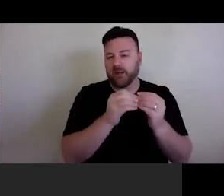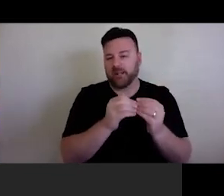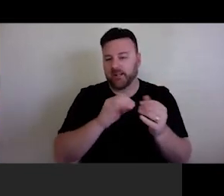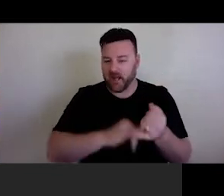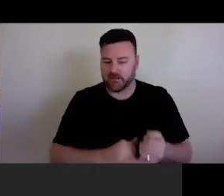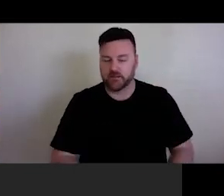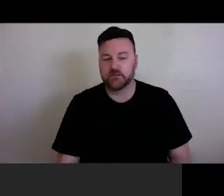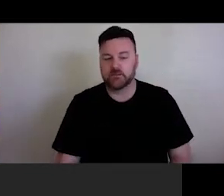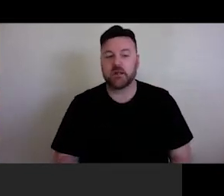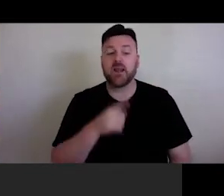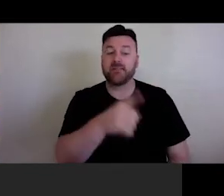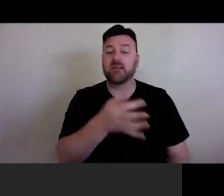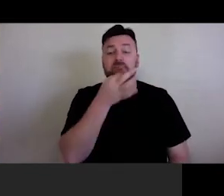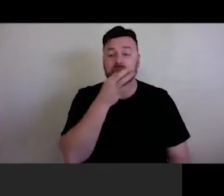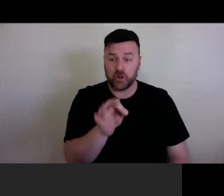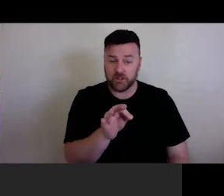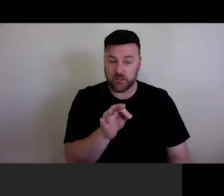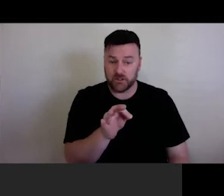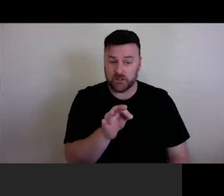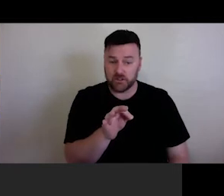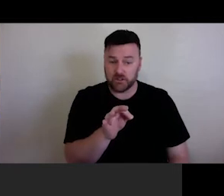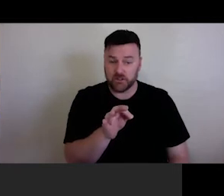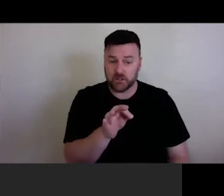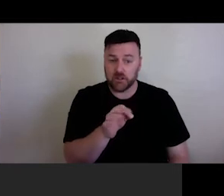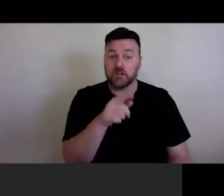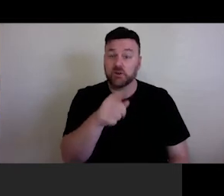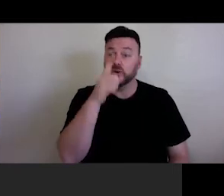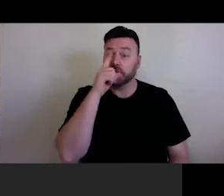open piece of software that you can actually stream from very easily.